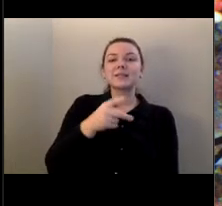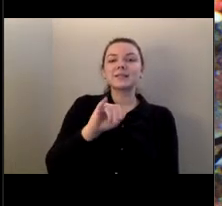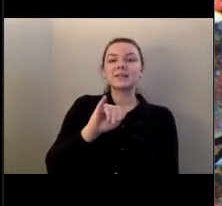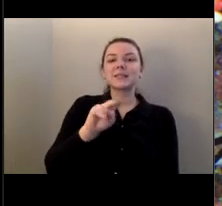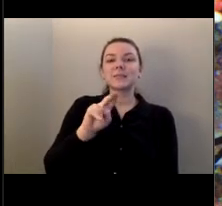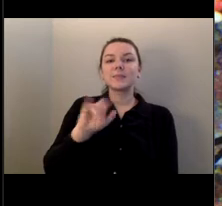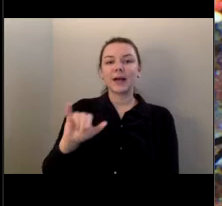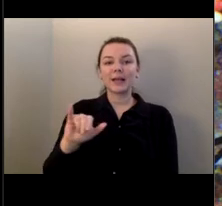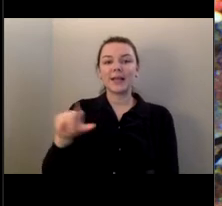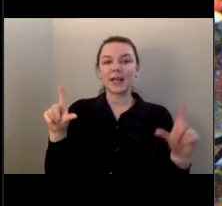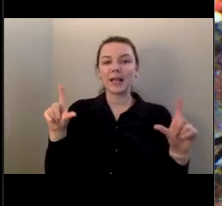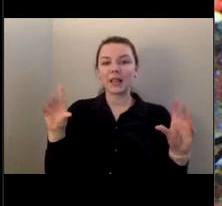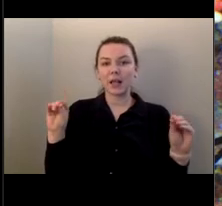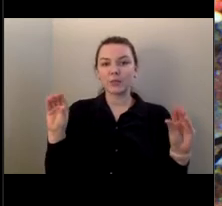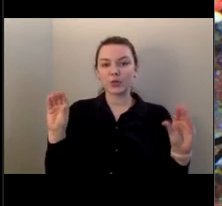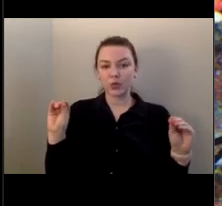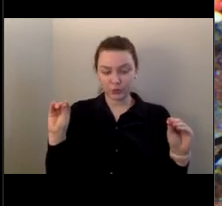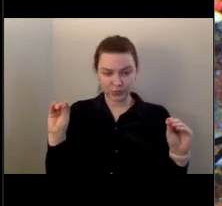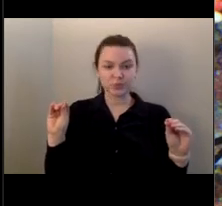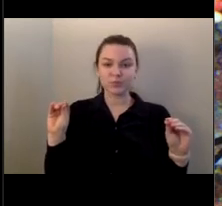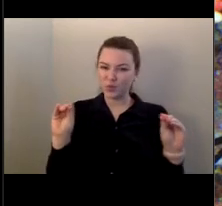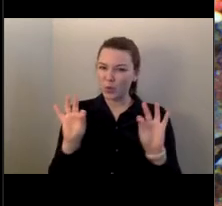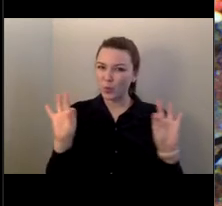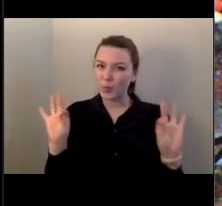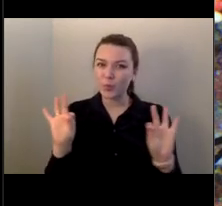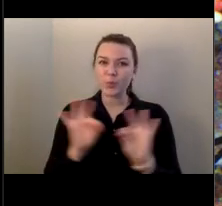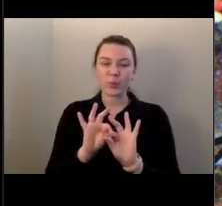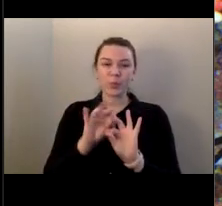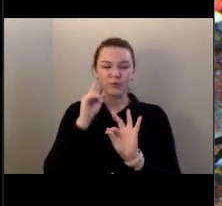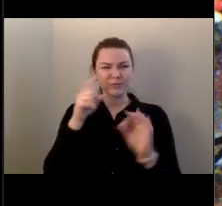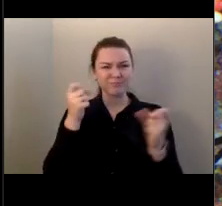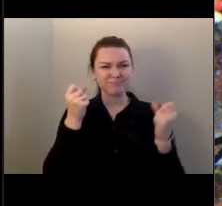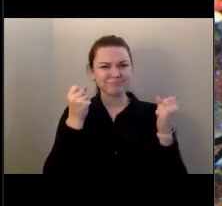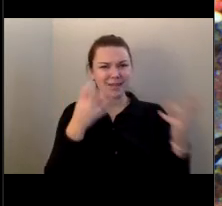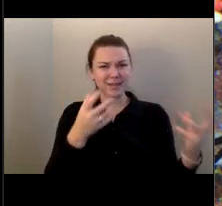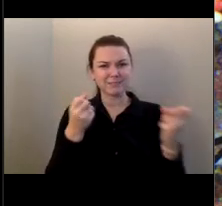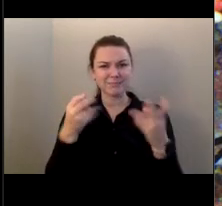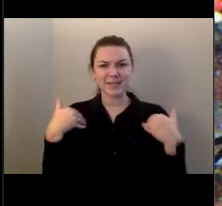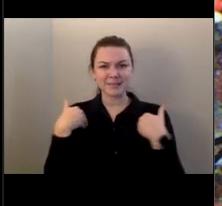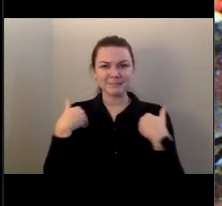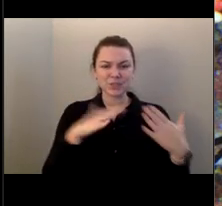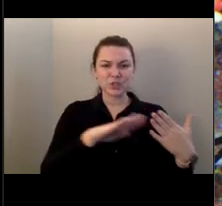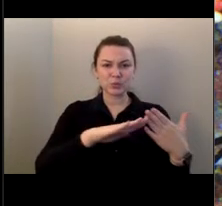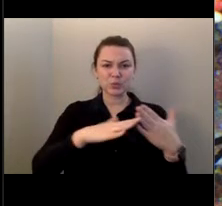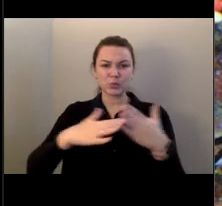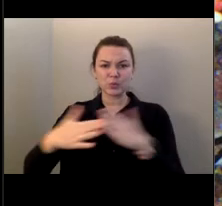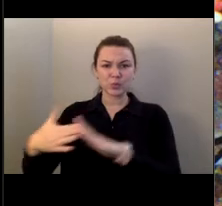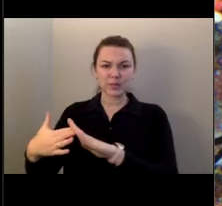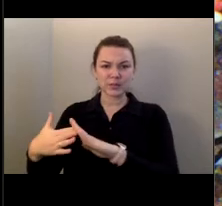Coral reefs are important to thousands of communities throughout the world and in Hawaii